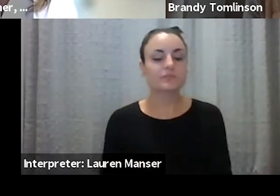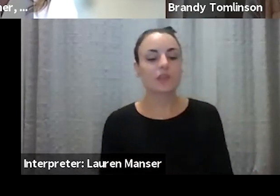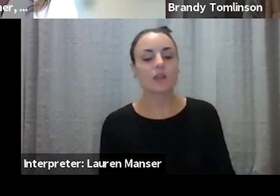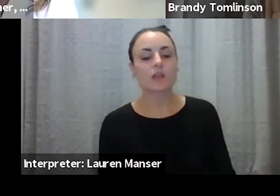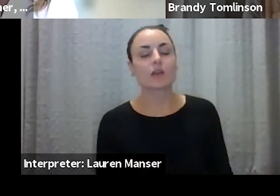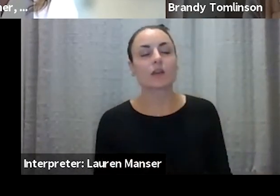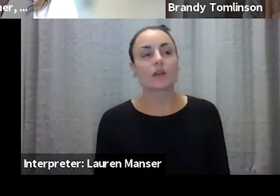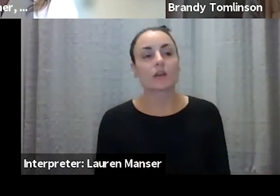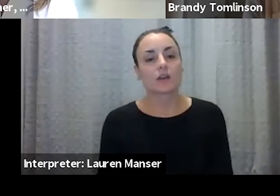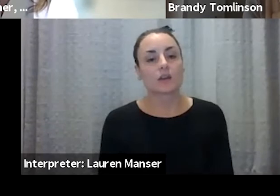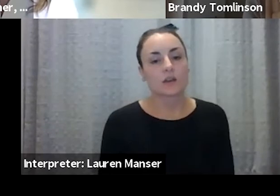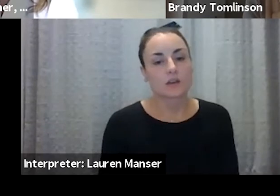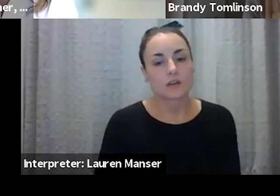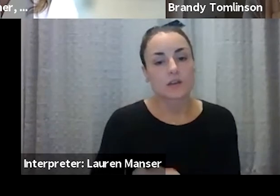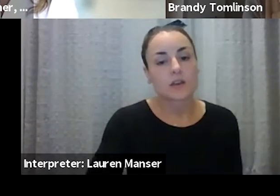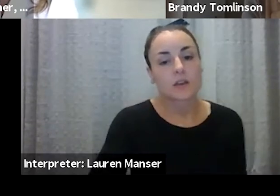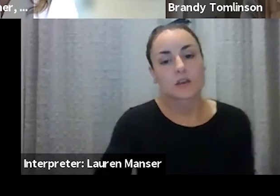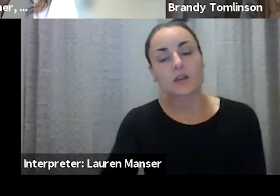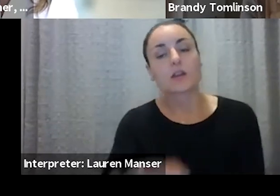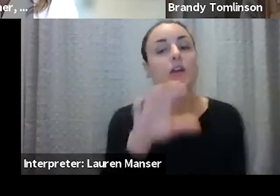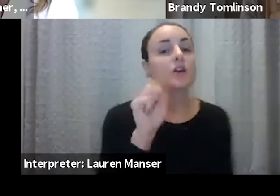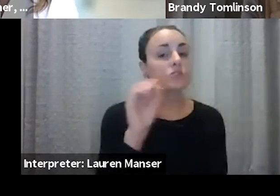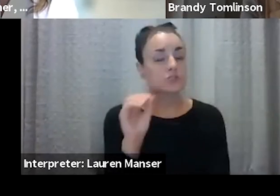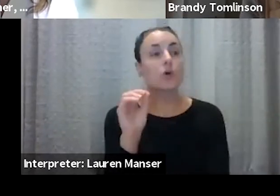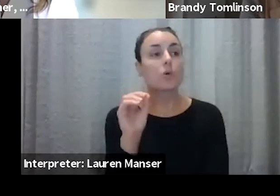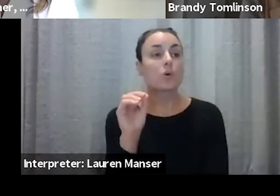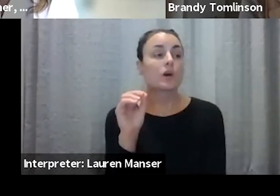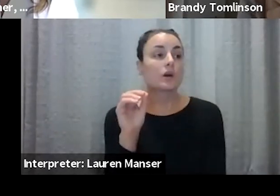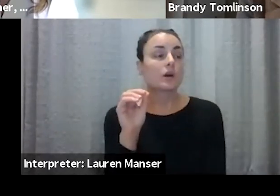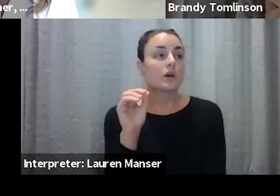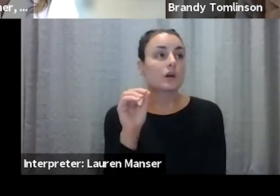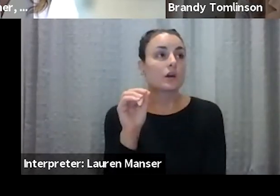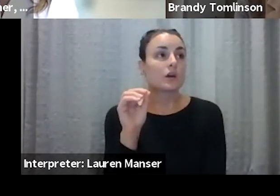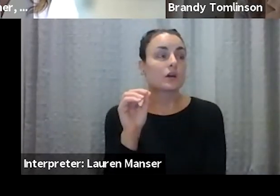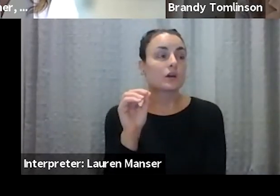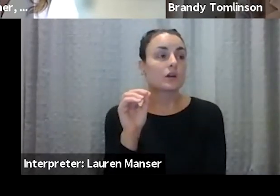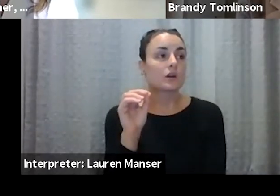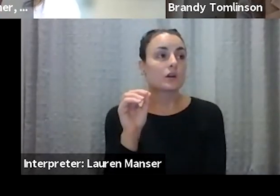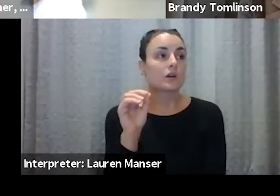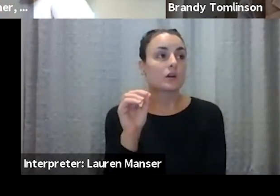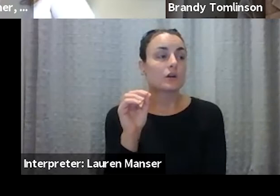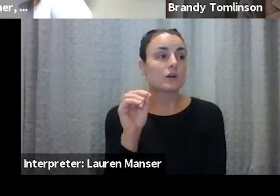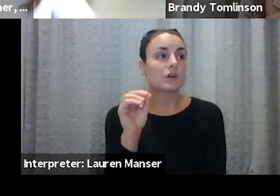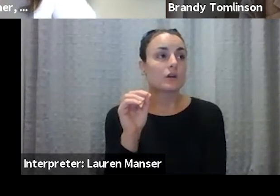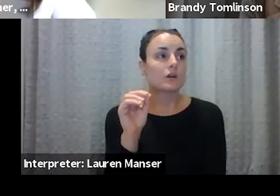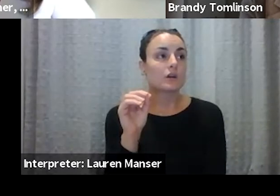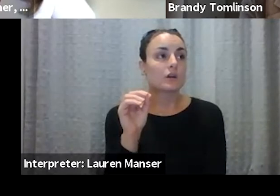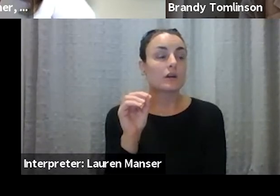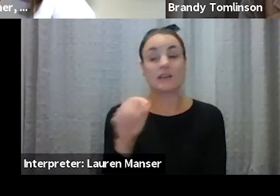because of maybe other underlying health conditions that they have. And so they're continuing to face this burden